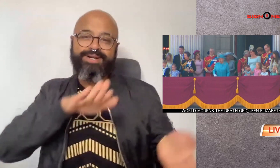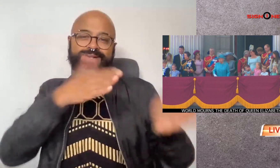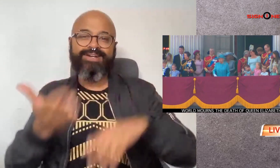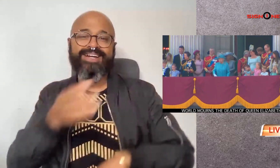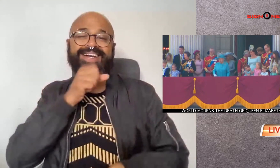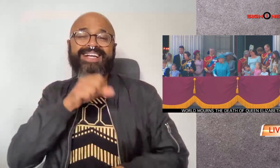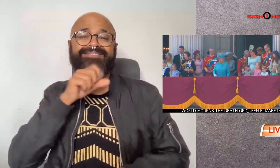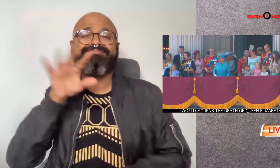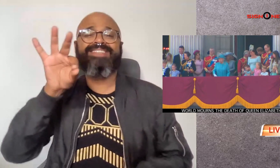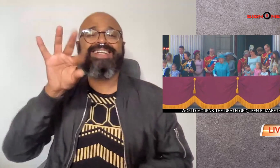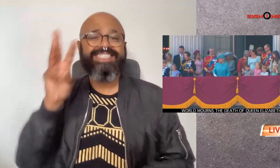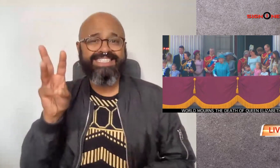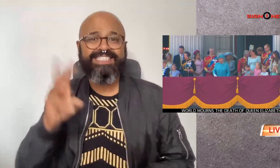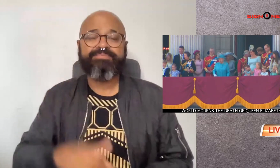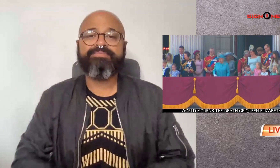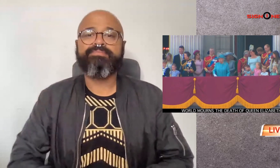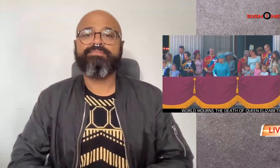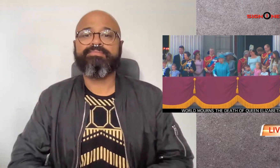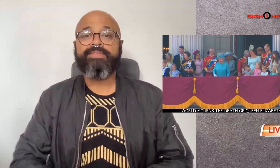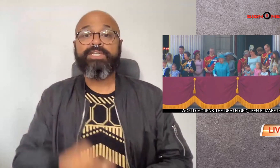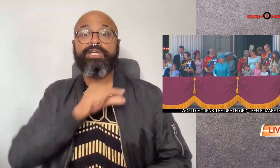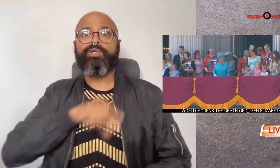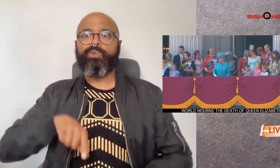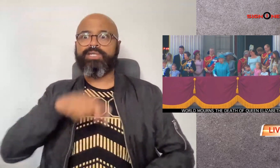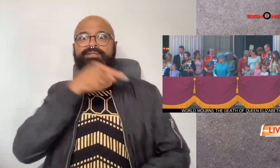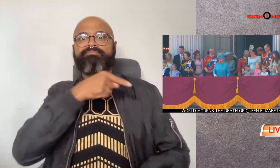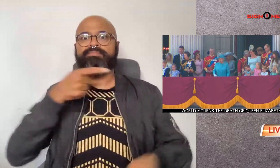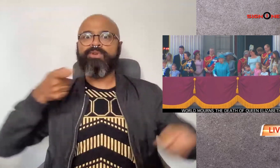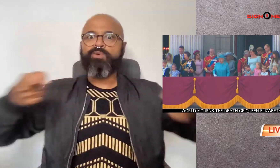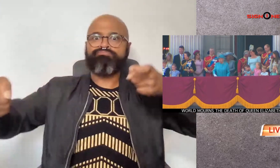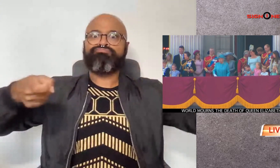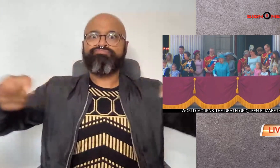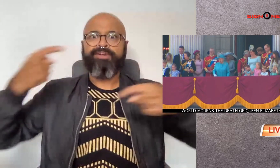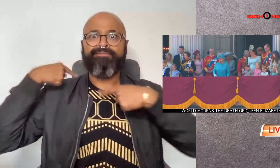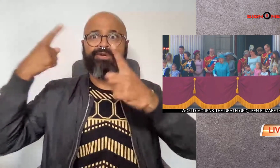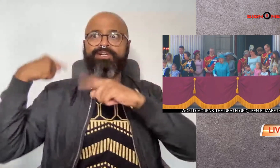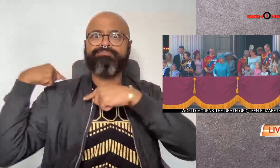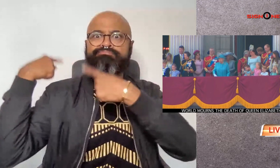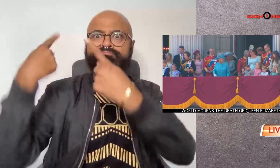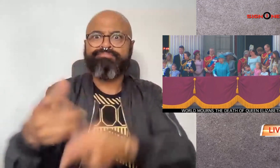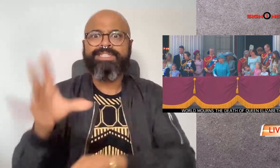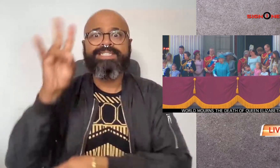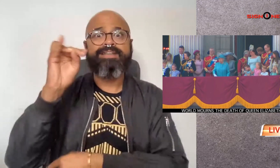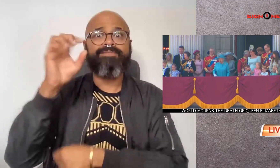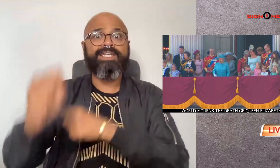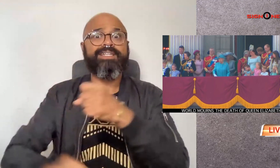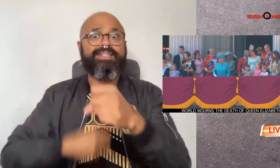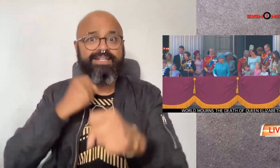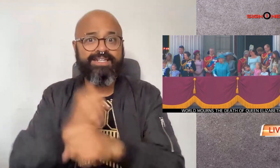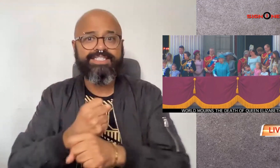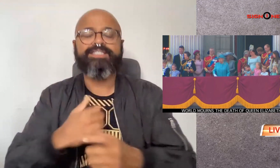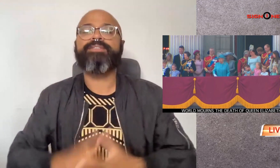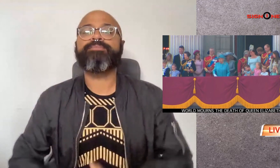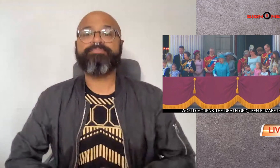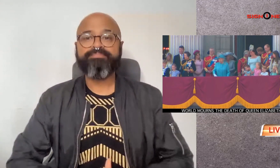she died on Thursday at the age of 96 she ruled for 70 years